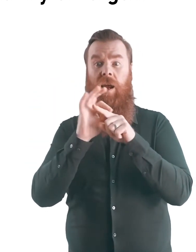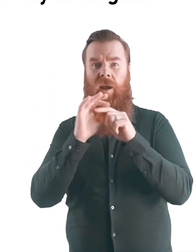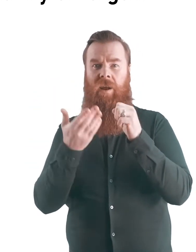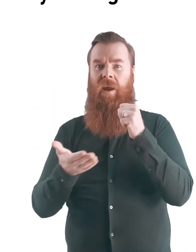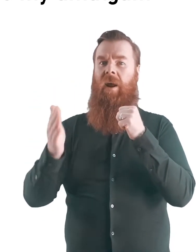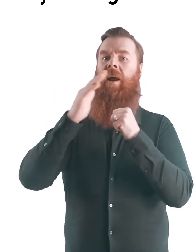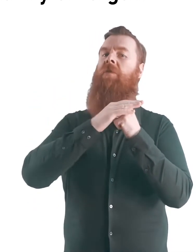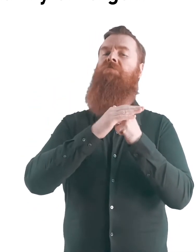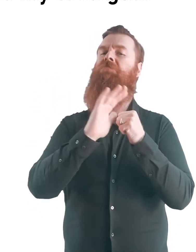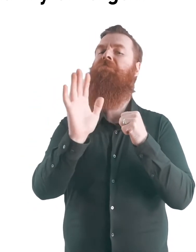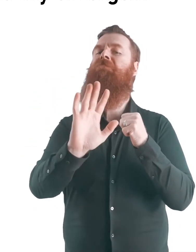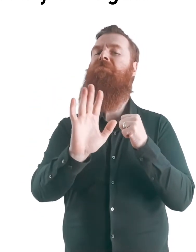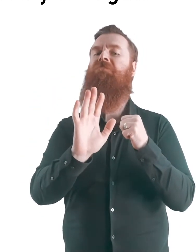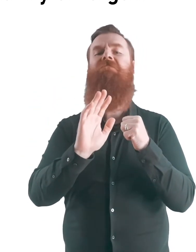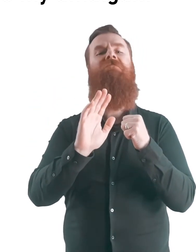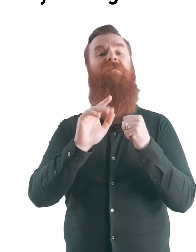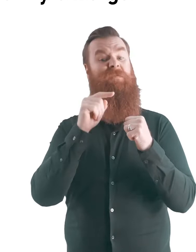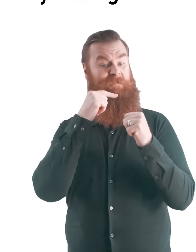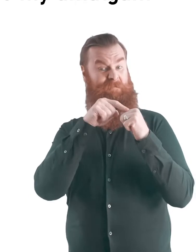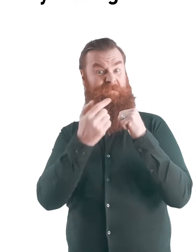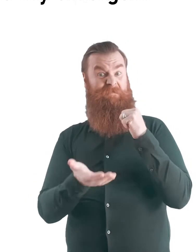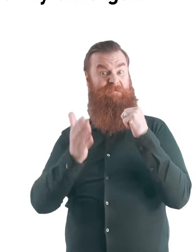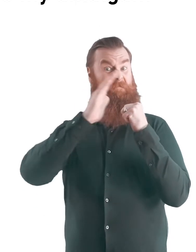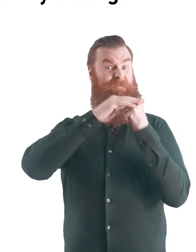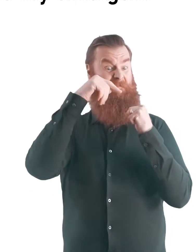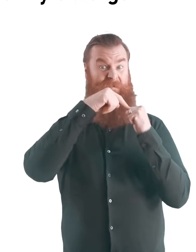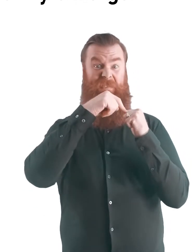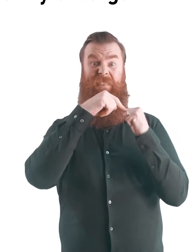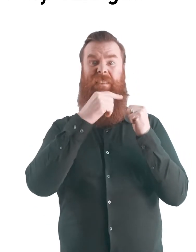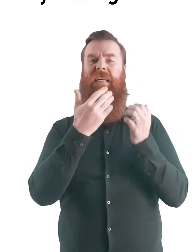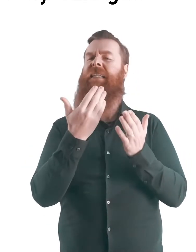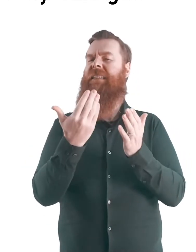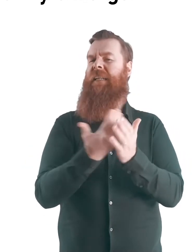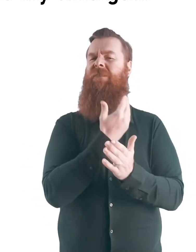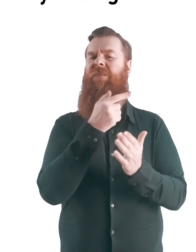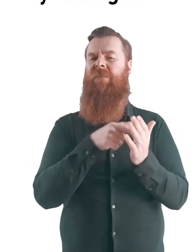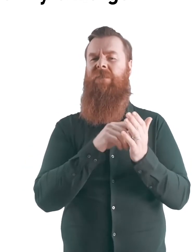Amalgam is a safe and long-lasting filling material.